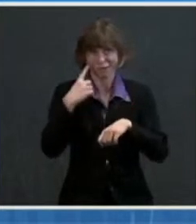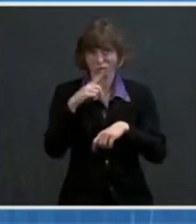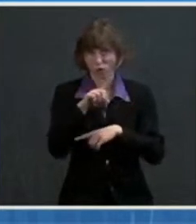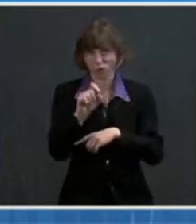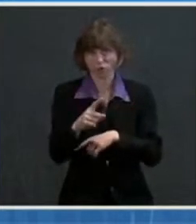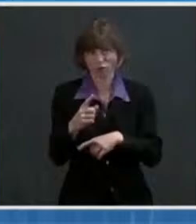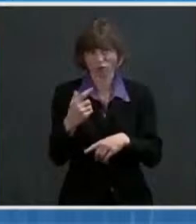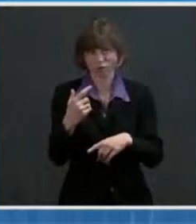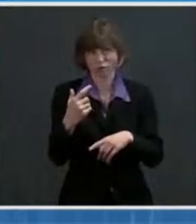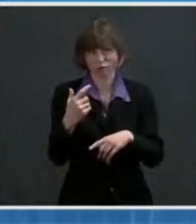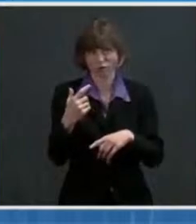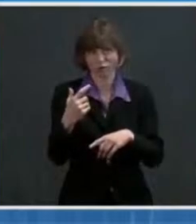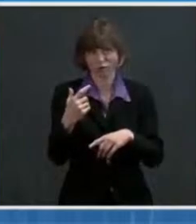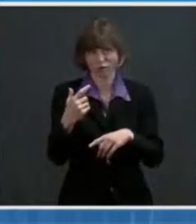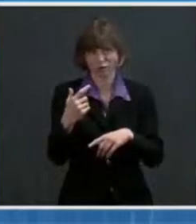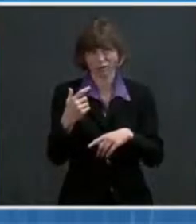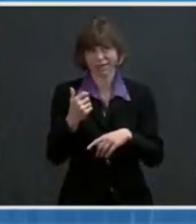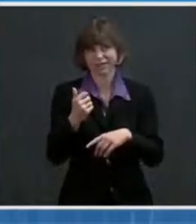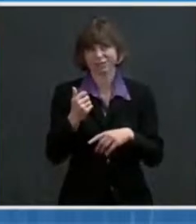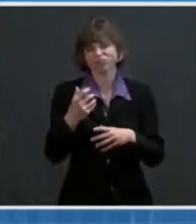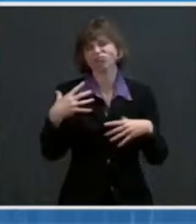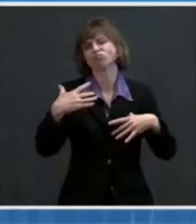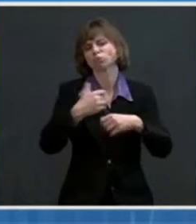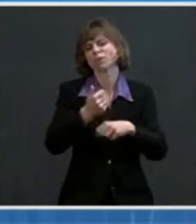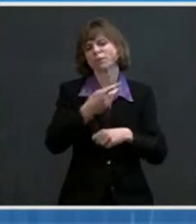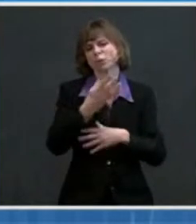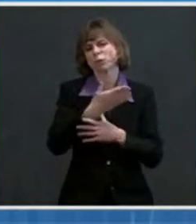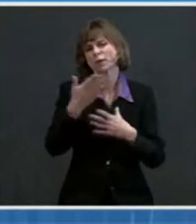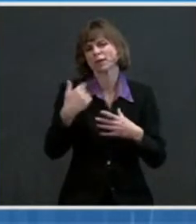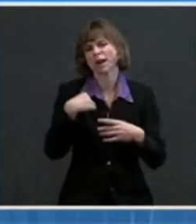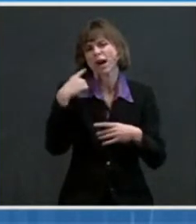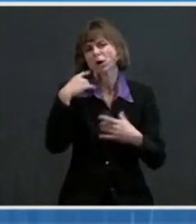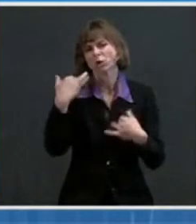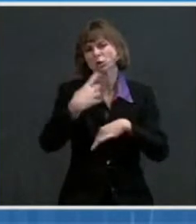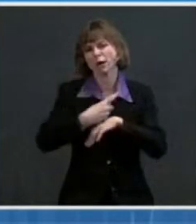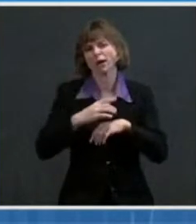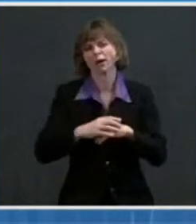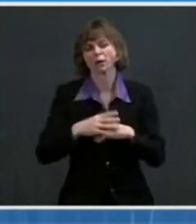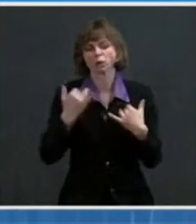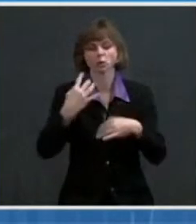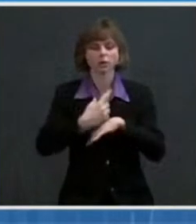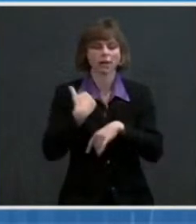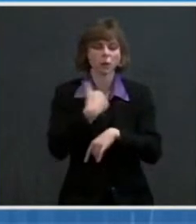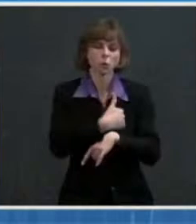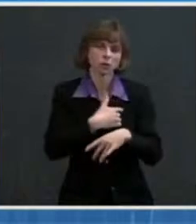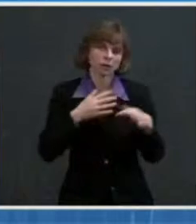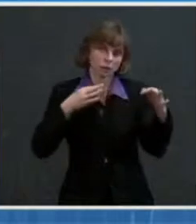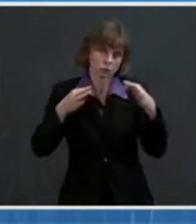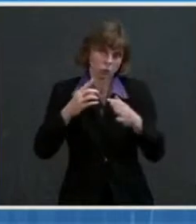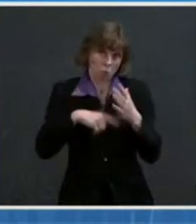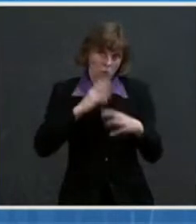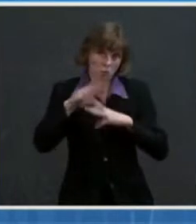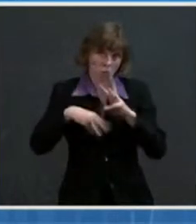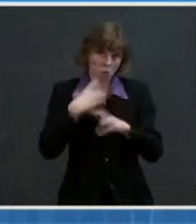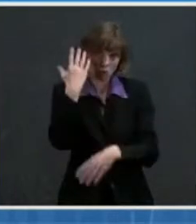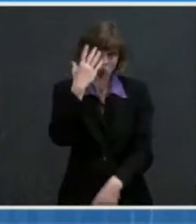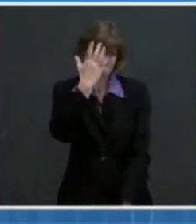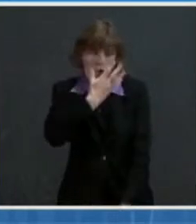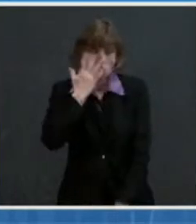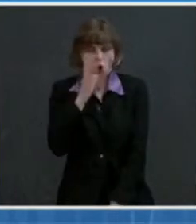TO QUESTIONS, JUST WANT TO BRIEFLY SUMMARIZE A FEW THINGS THAT WE HEARD TODAY.